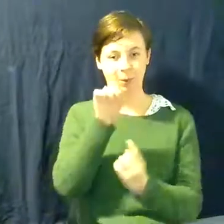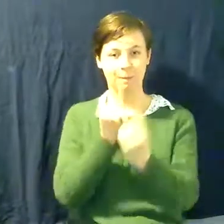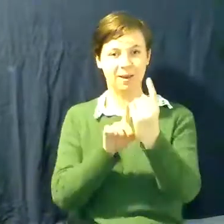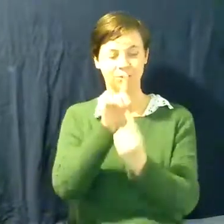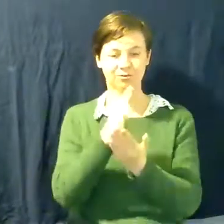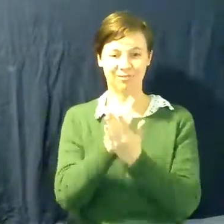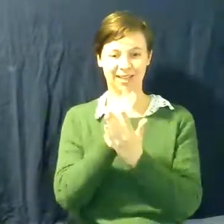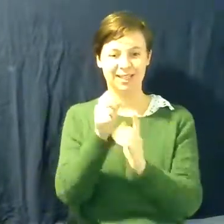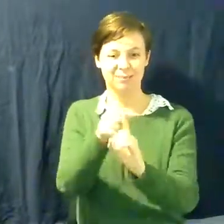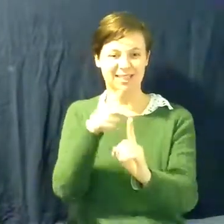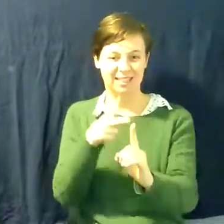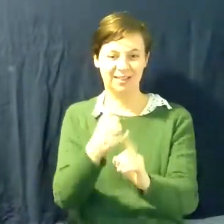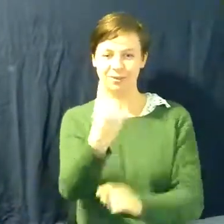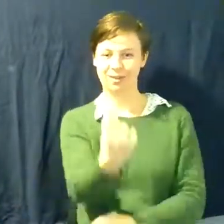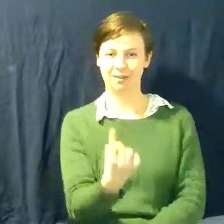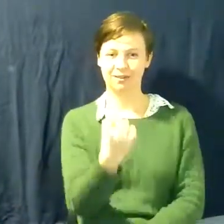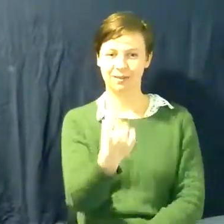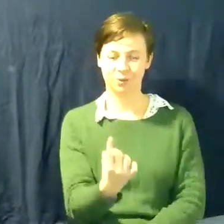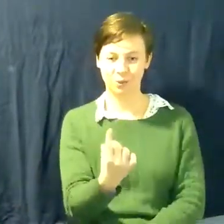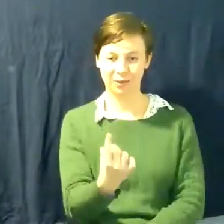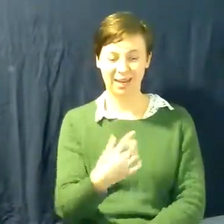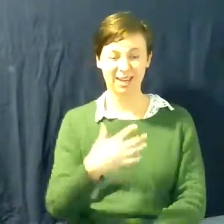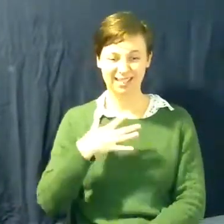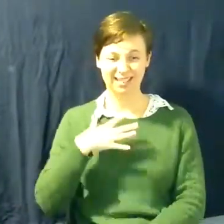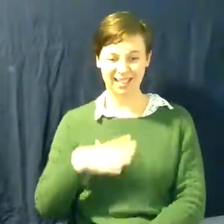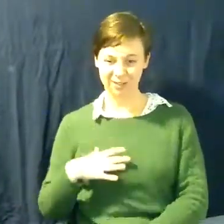Yes. Mentoring